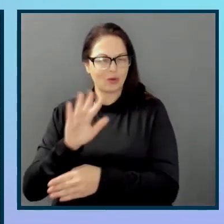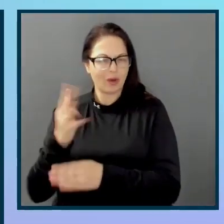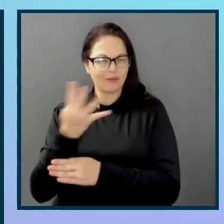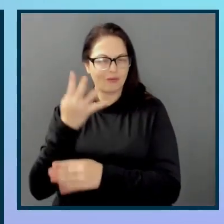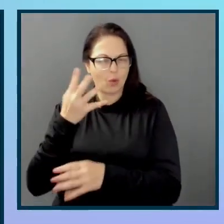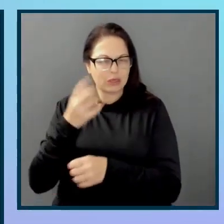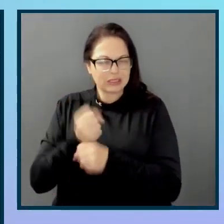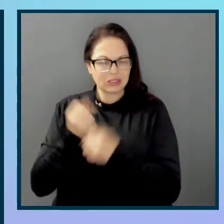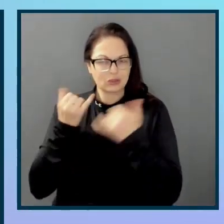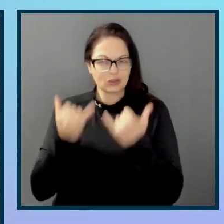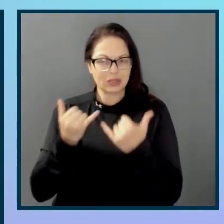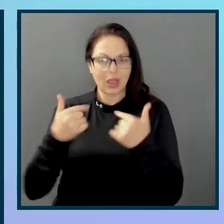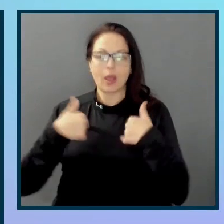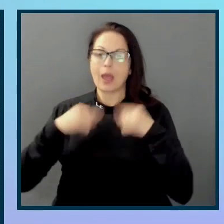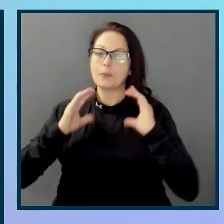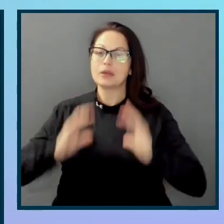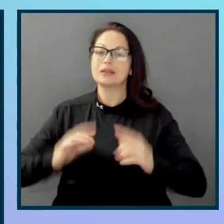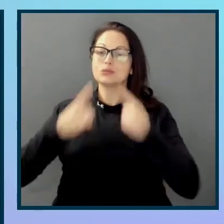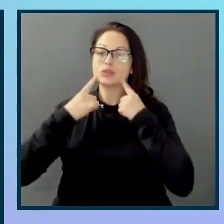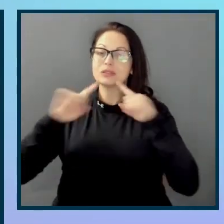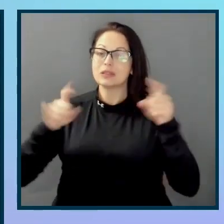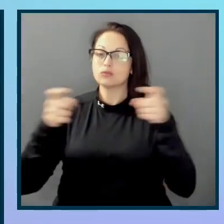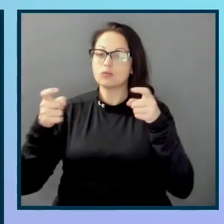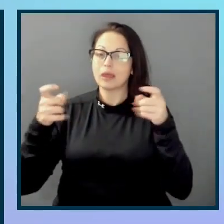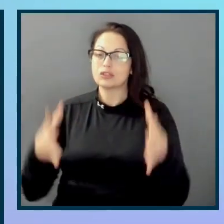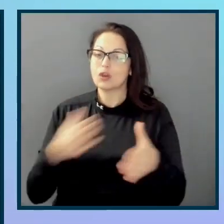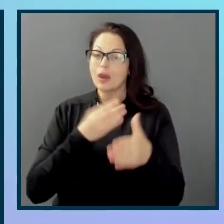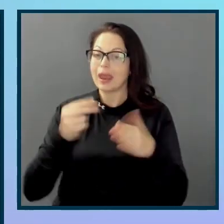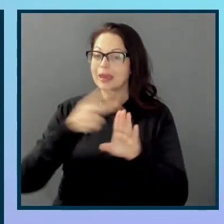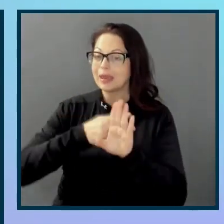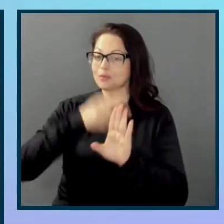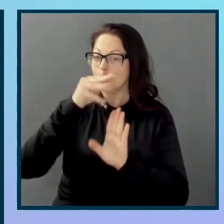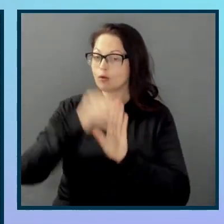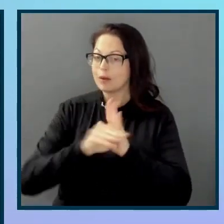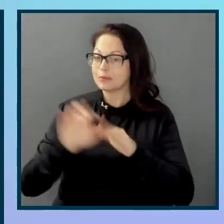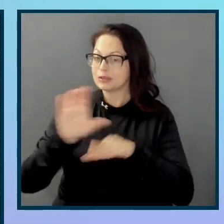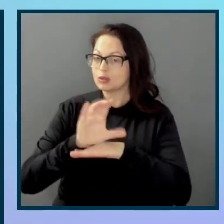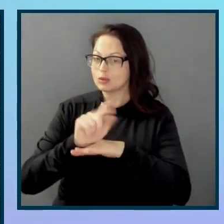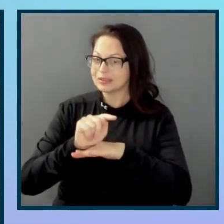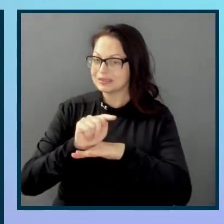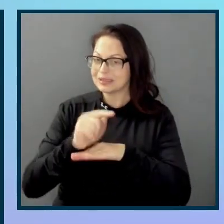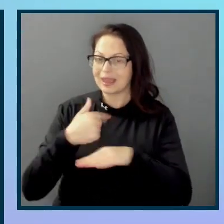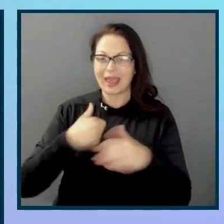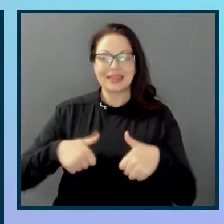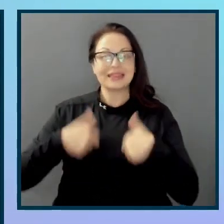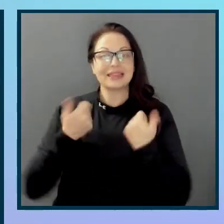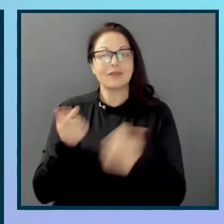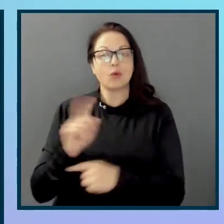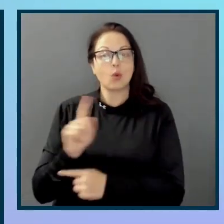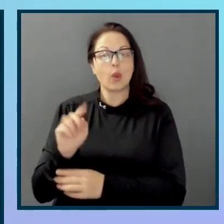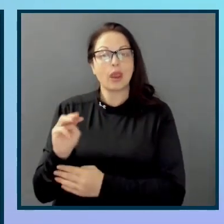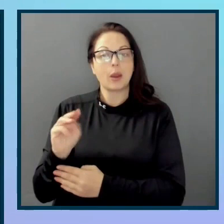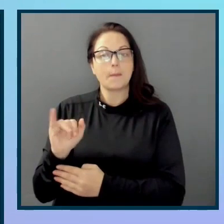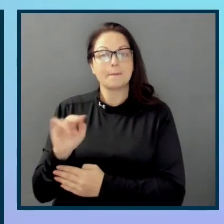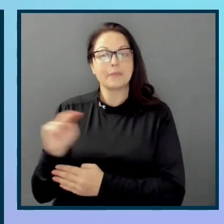I'm a Customer Success Manager and Program Consultant. I live in Minnesota. I have two teenage boys